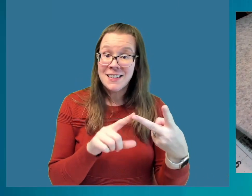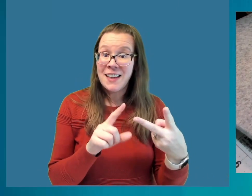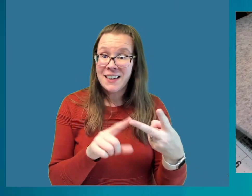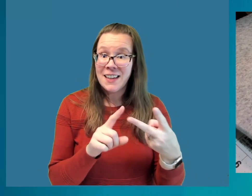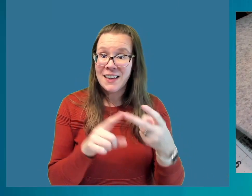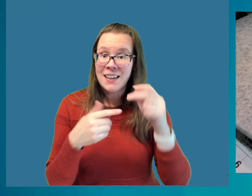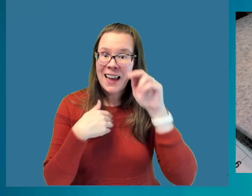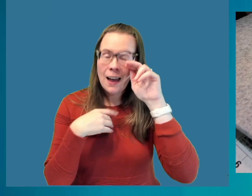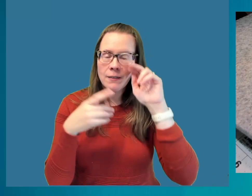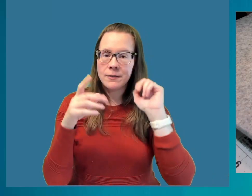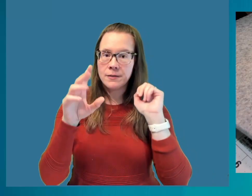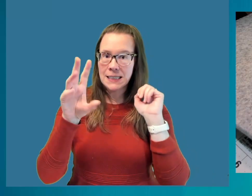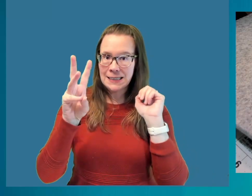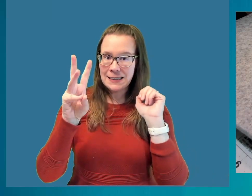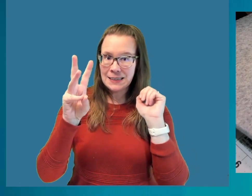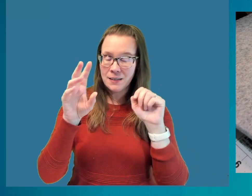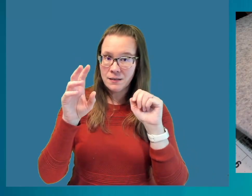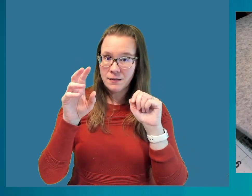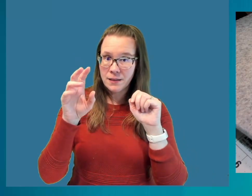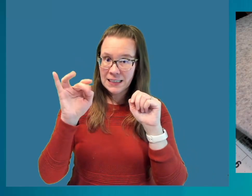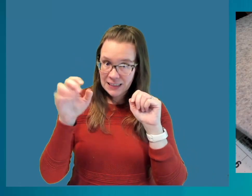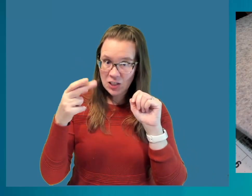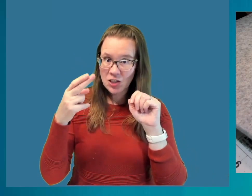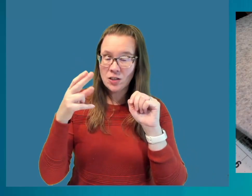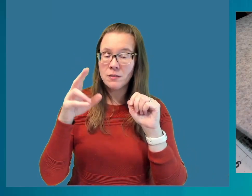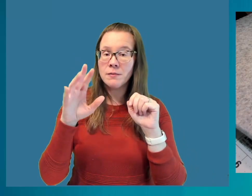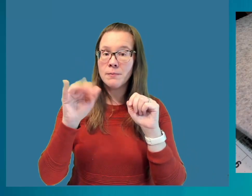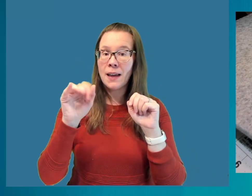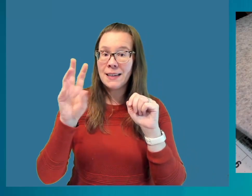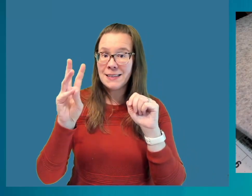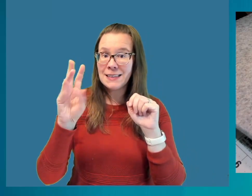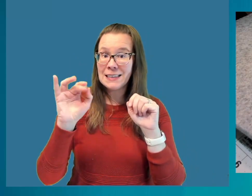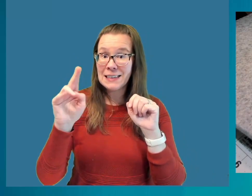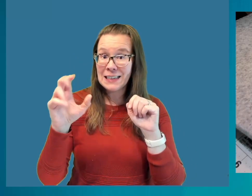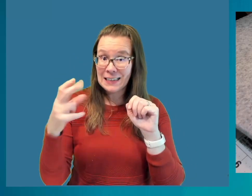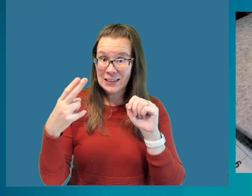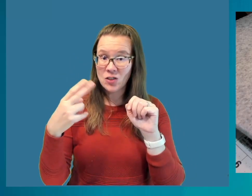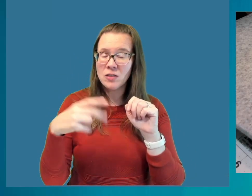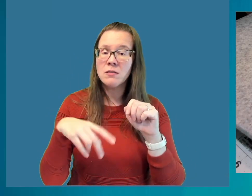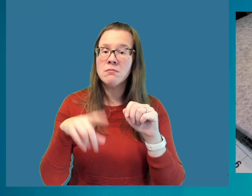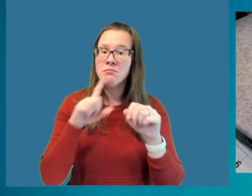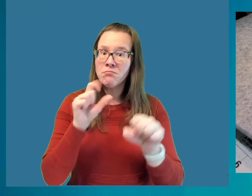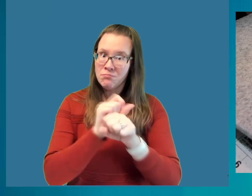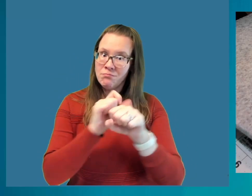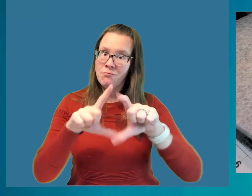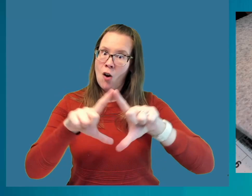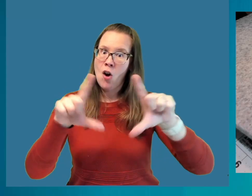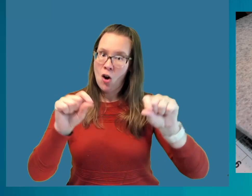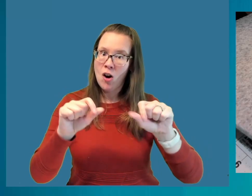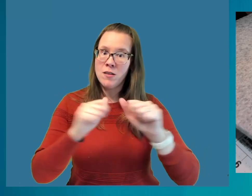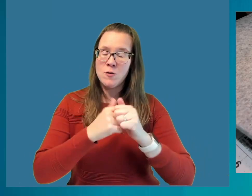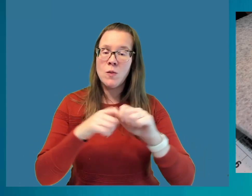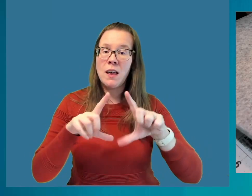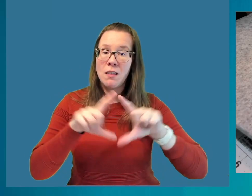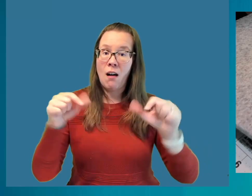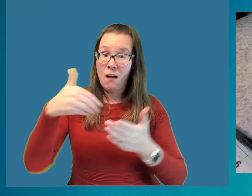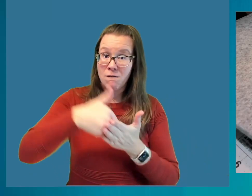write a message and mail it. And then on the top of the screen you have an example of a